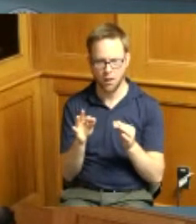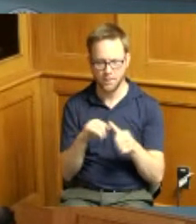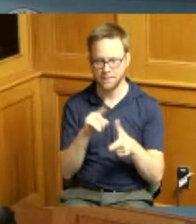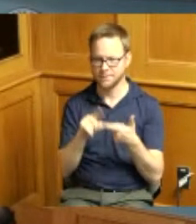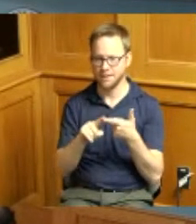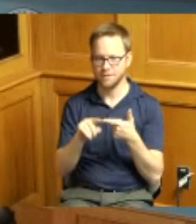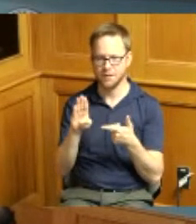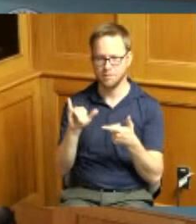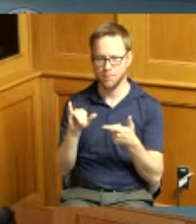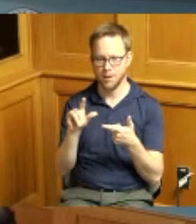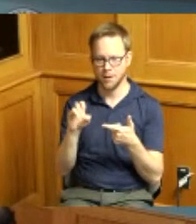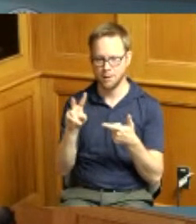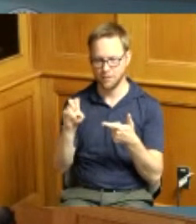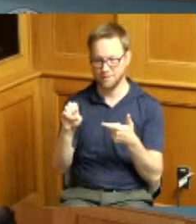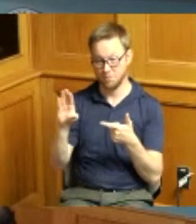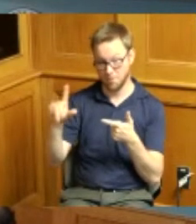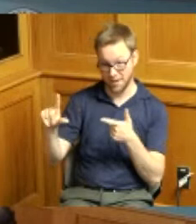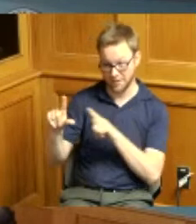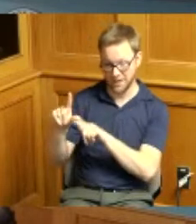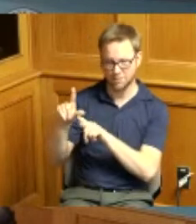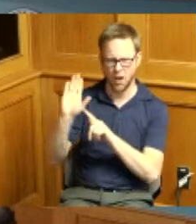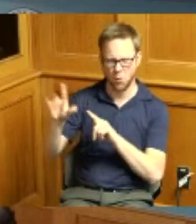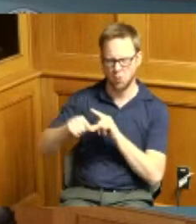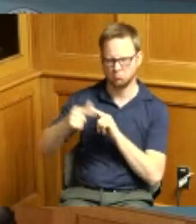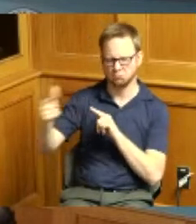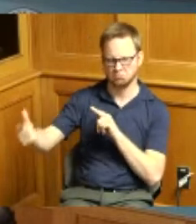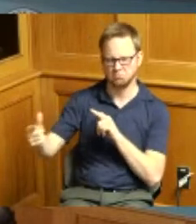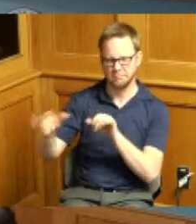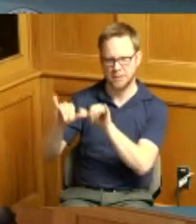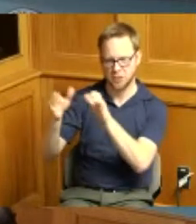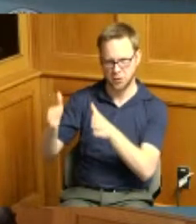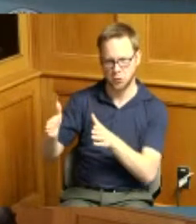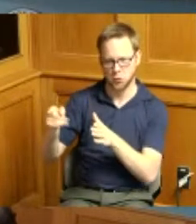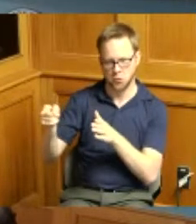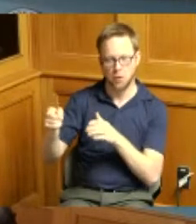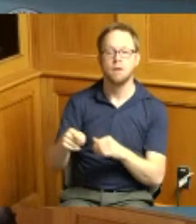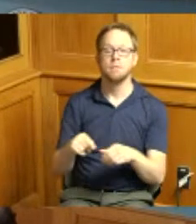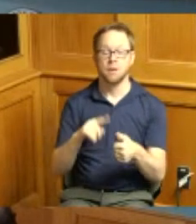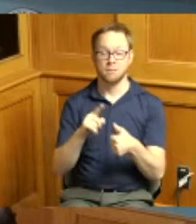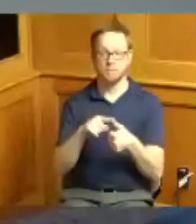actually going to defer to the county Engineer on but just a couple of quick comments with the